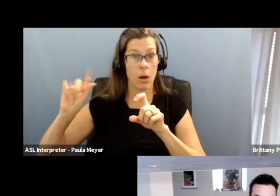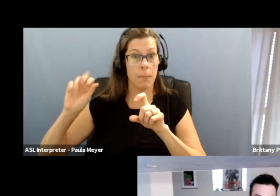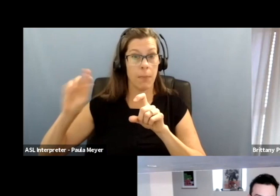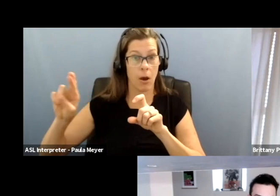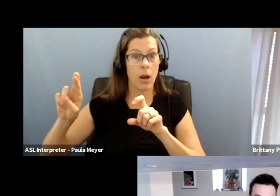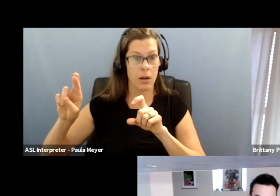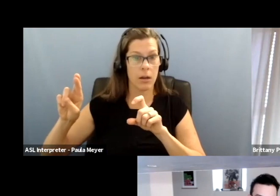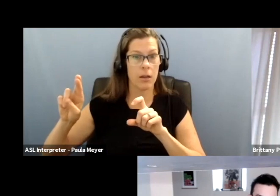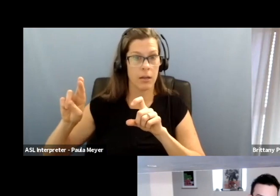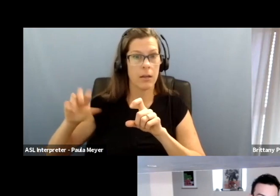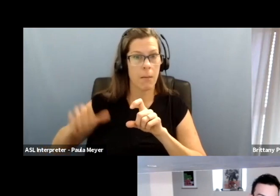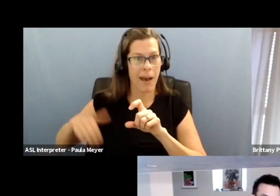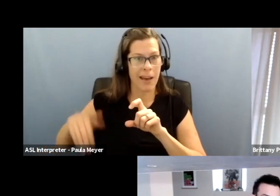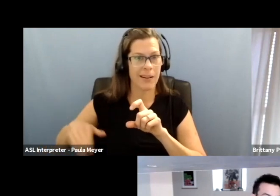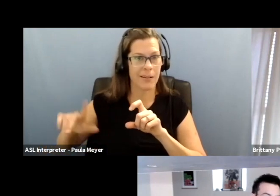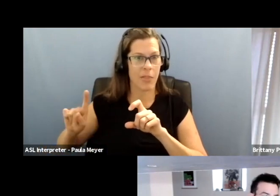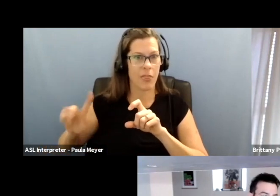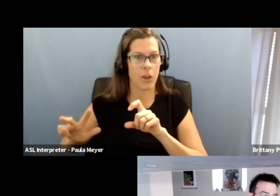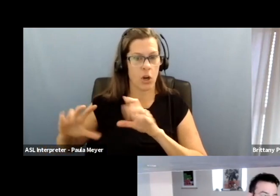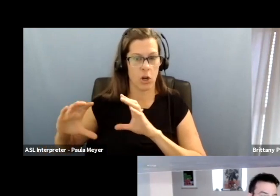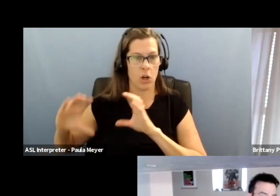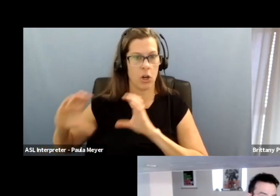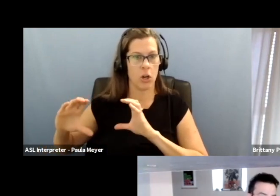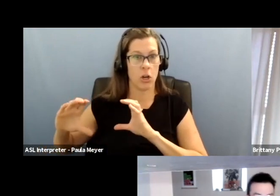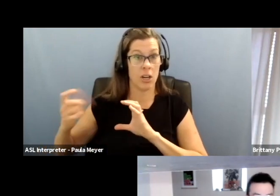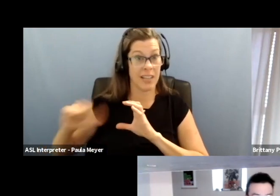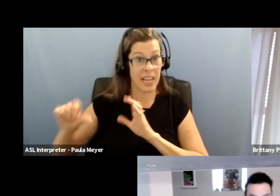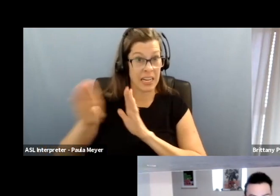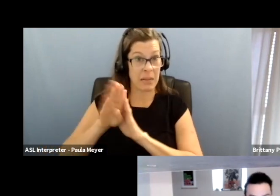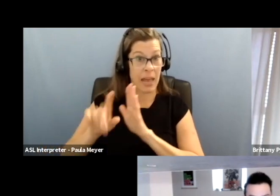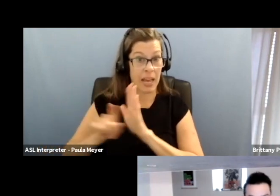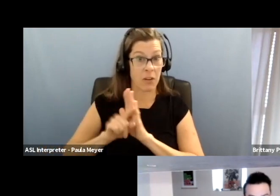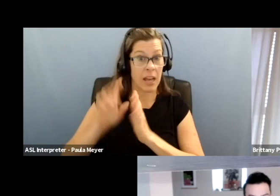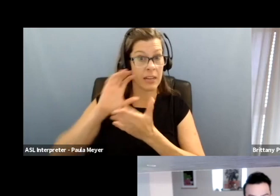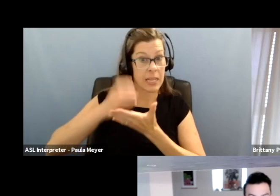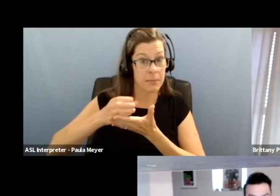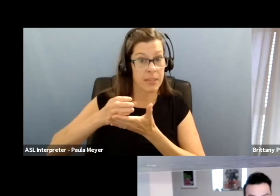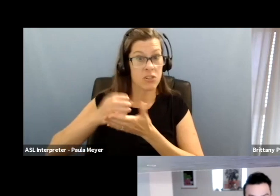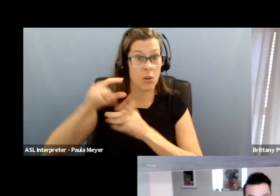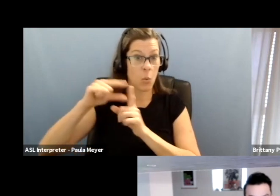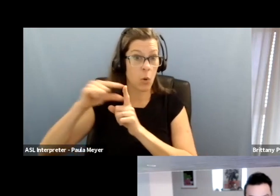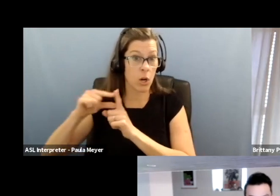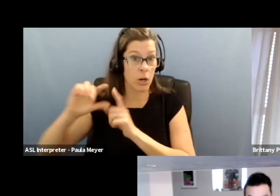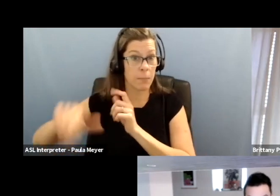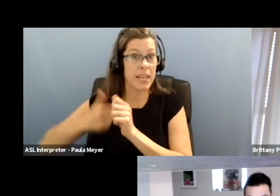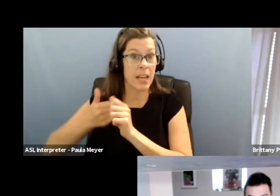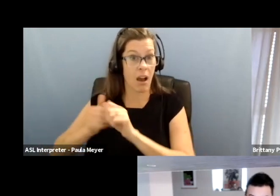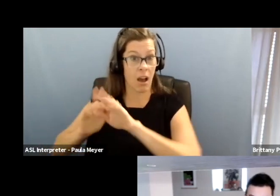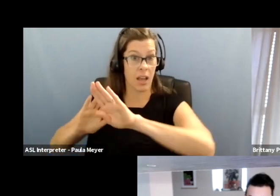You want to make sure that any background images or media that is being shown behind the text is visible, clearly visible.